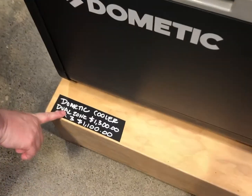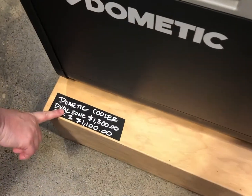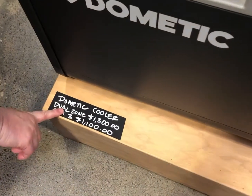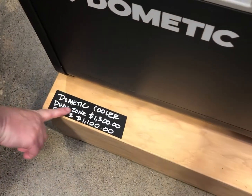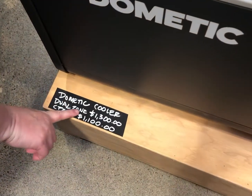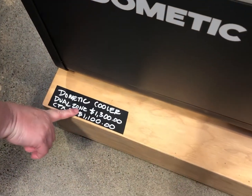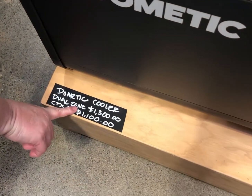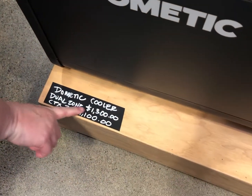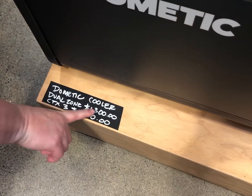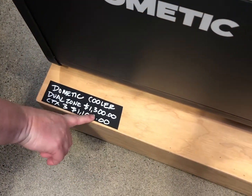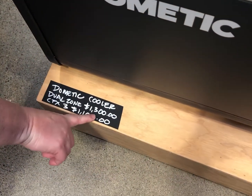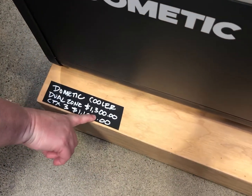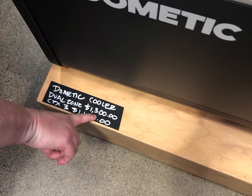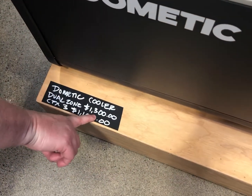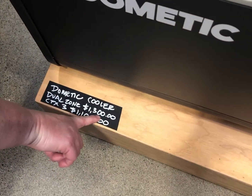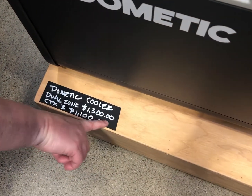dual zone $1300.